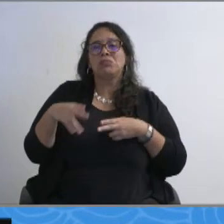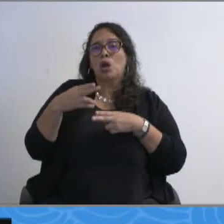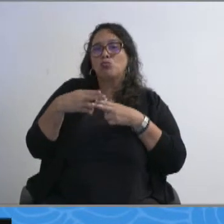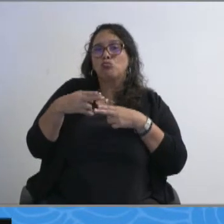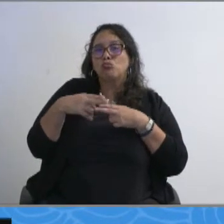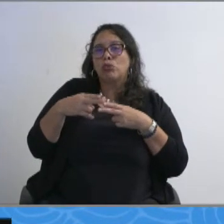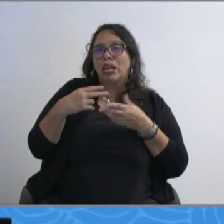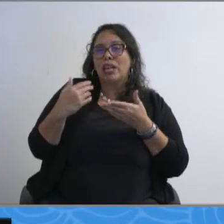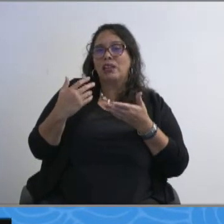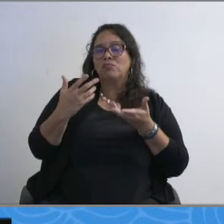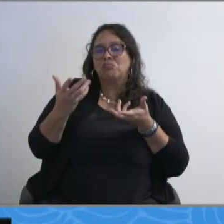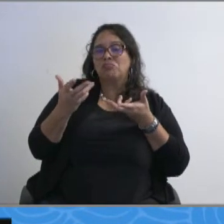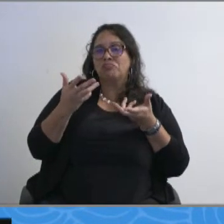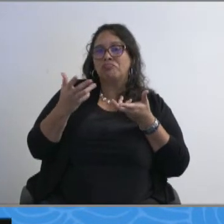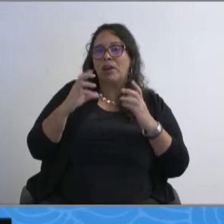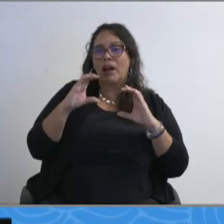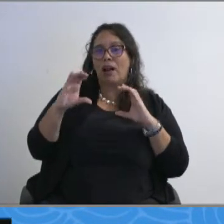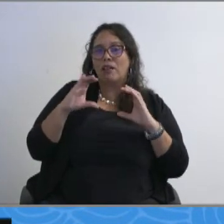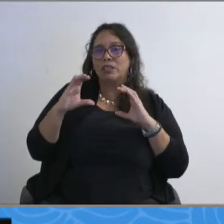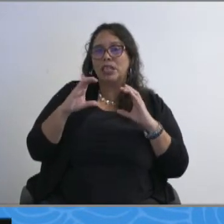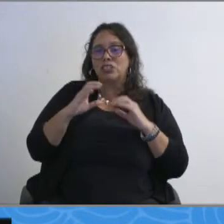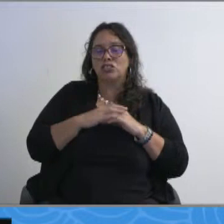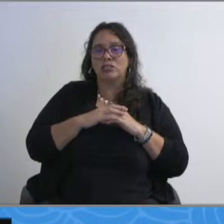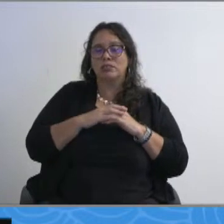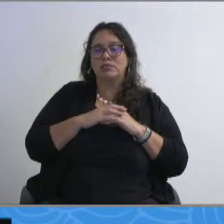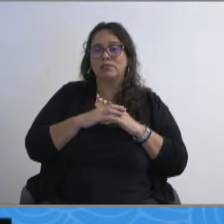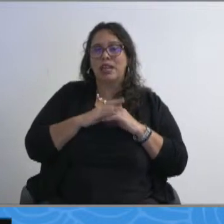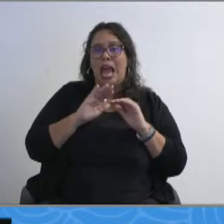about how we are in this together.